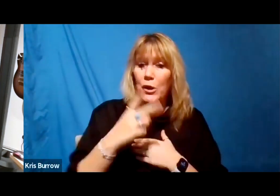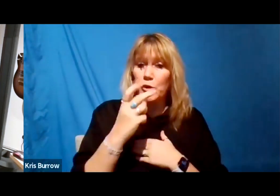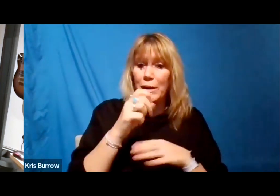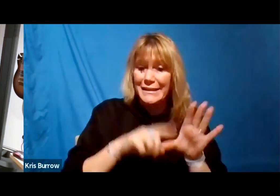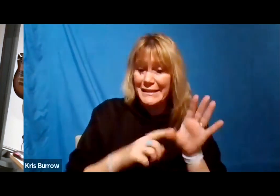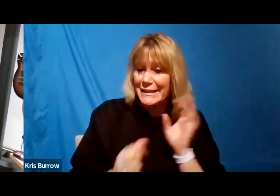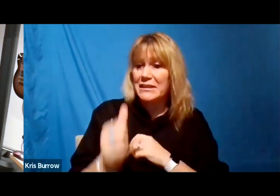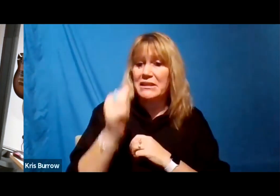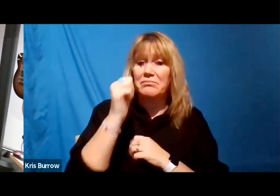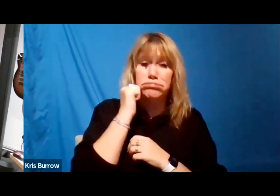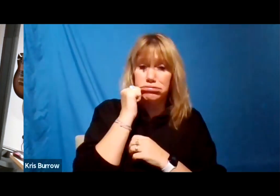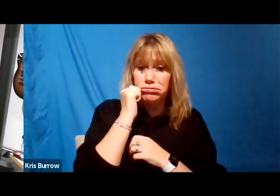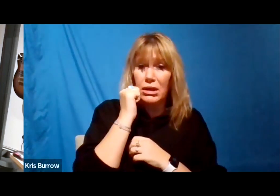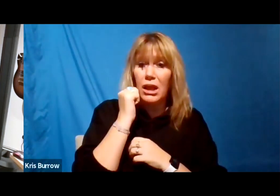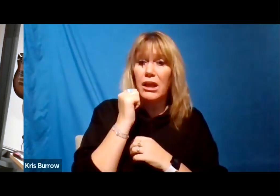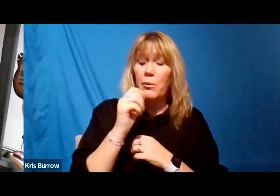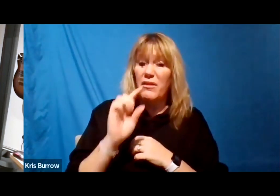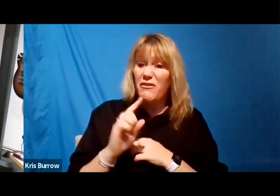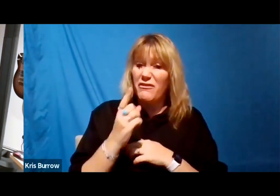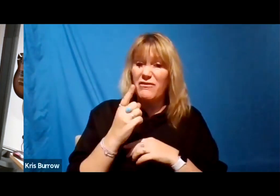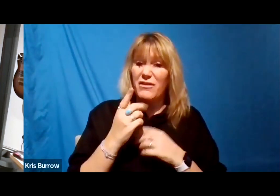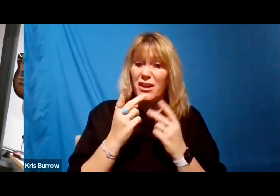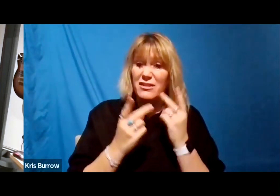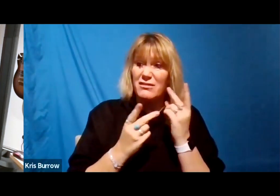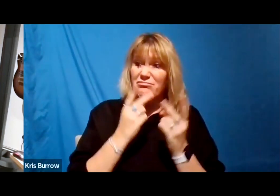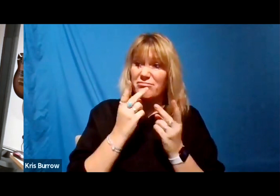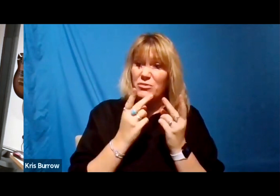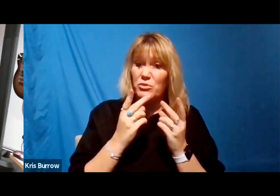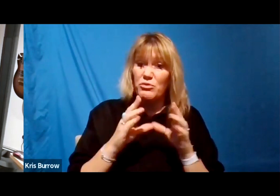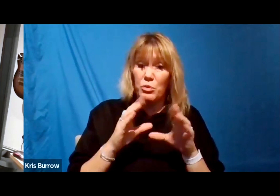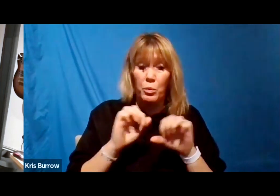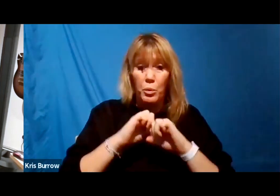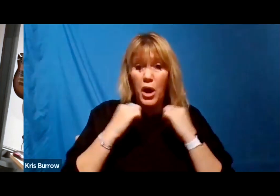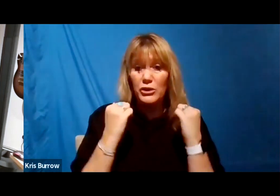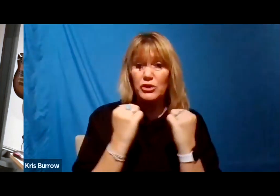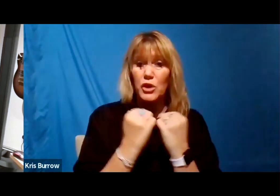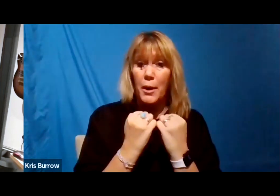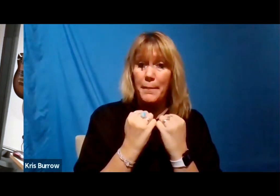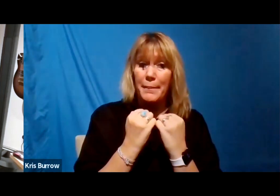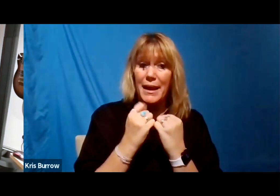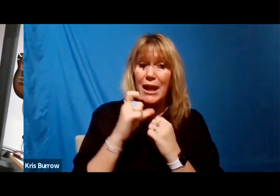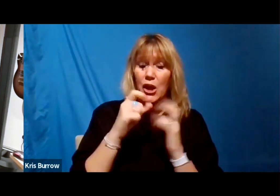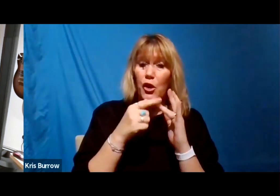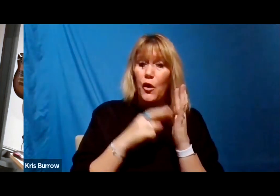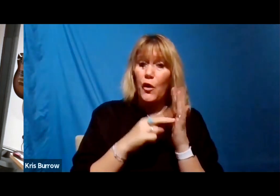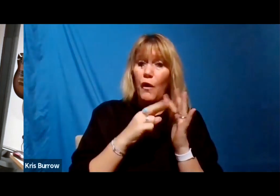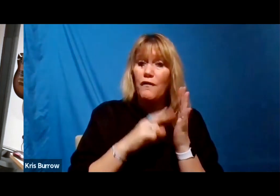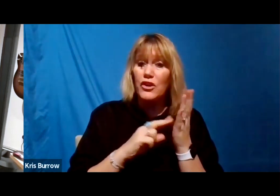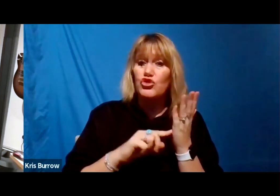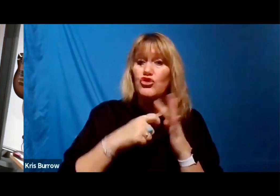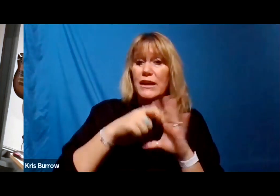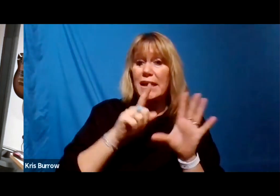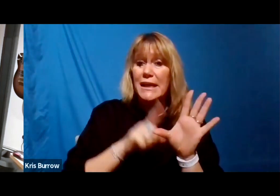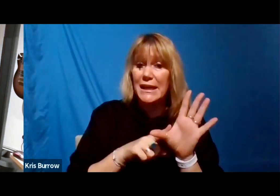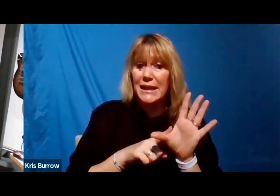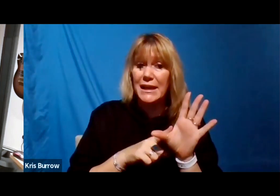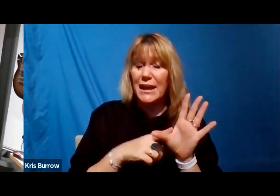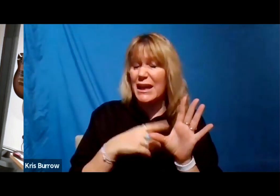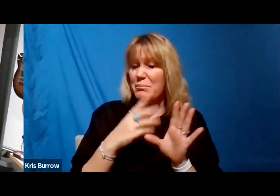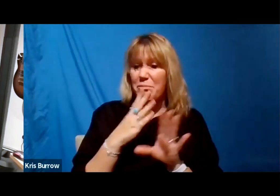Thank you very much Robin. Thank you and thank you everyone for listening, it's really, really lovely, and thank you Ju and Together! yeah, have a great rest of the celebration, it's going to be great! Yeah, Penny and